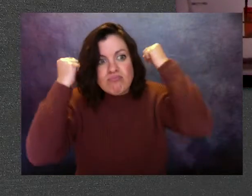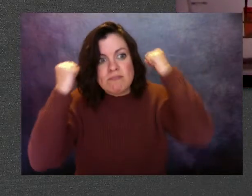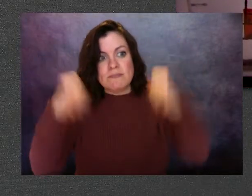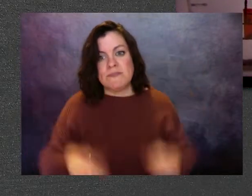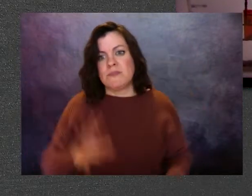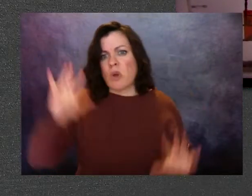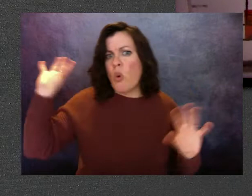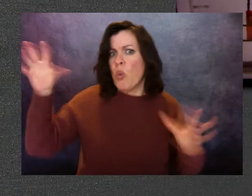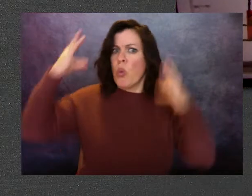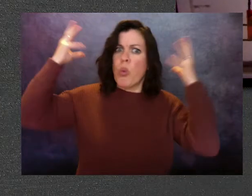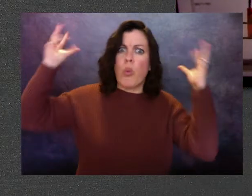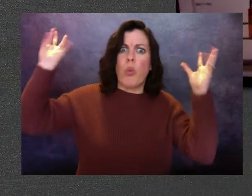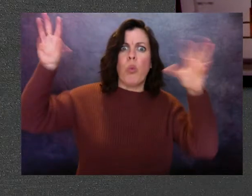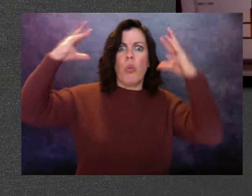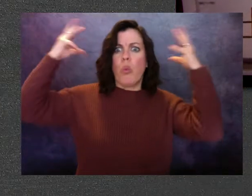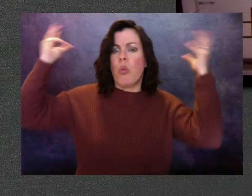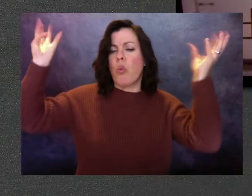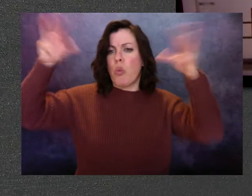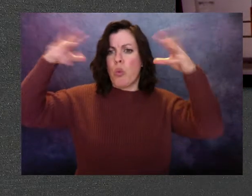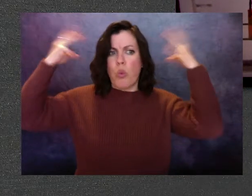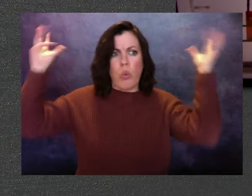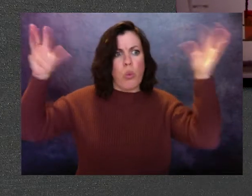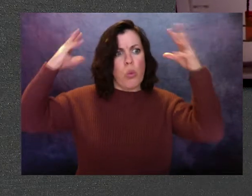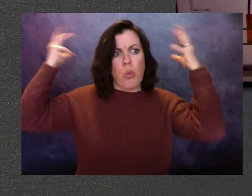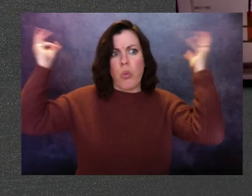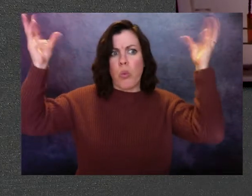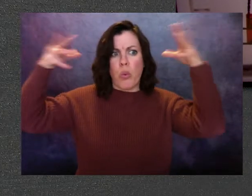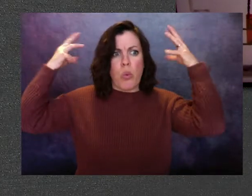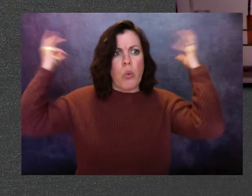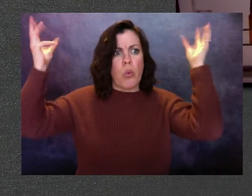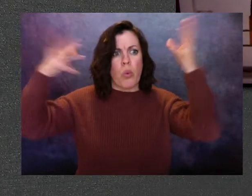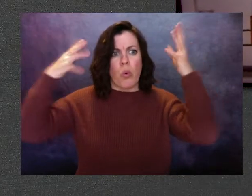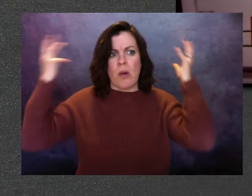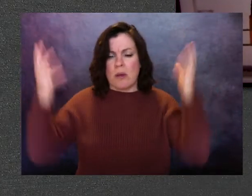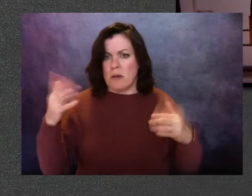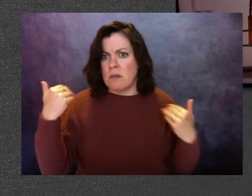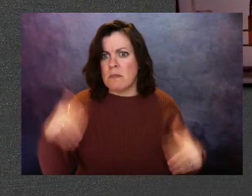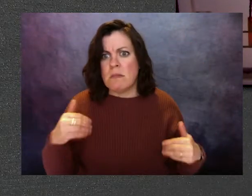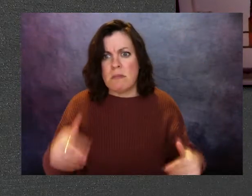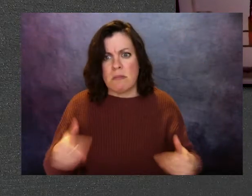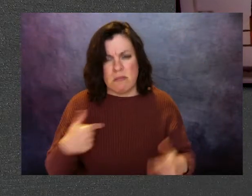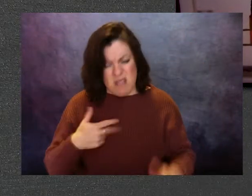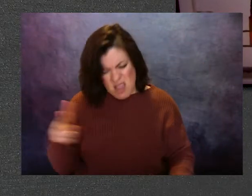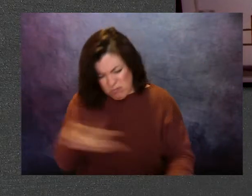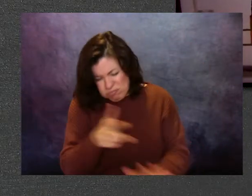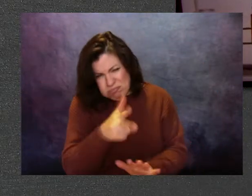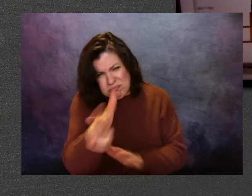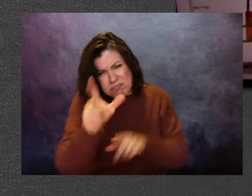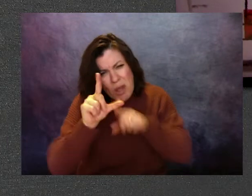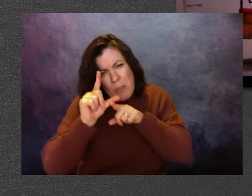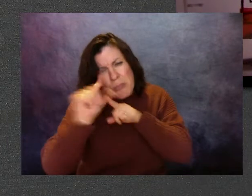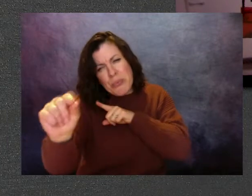Woooooooooo I turn on the siren as we speed through the town.